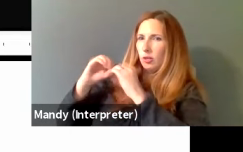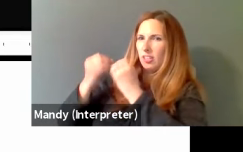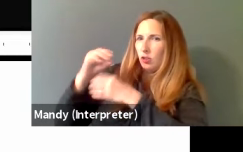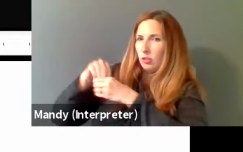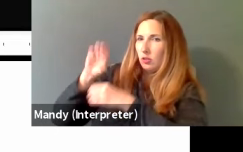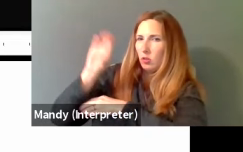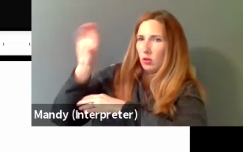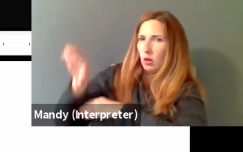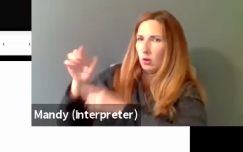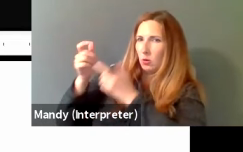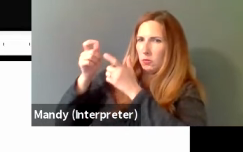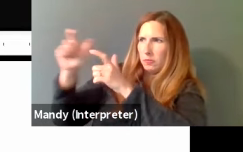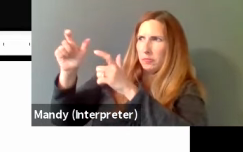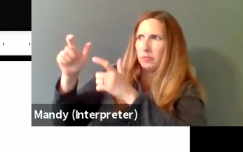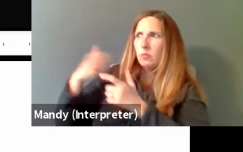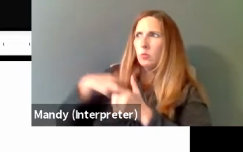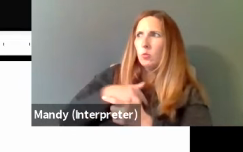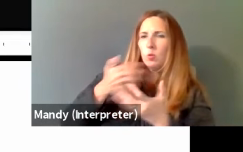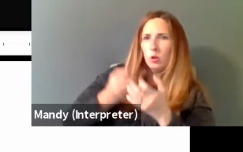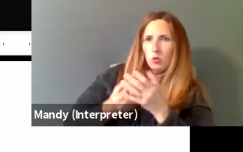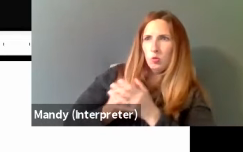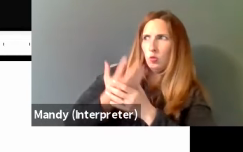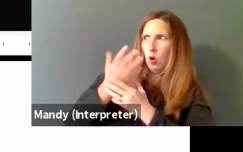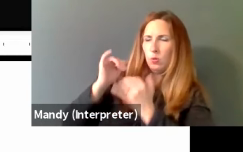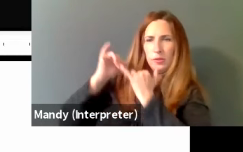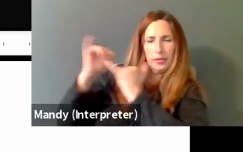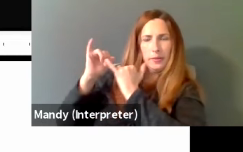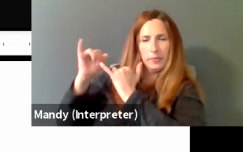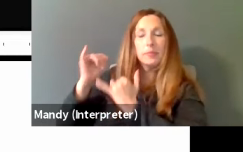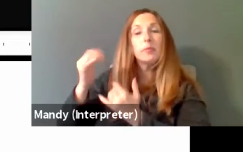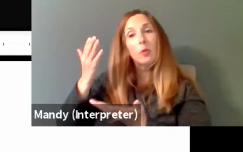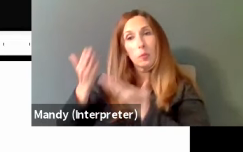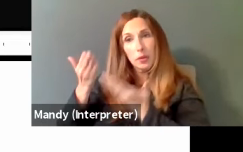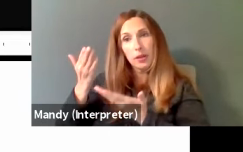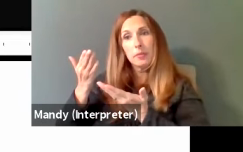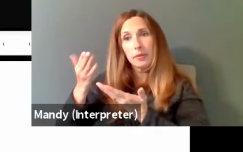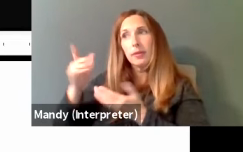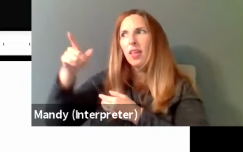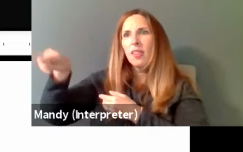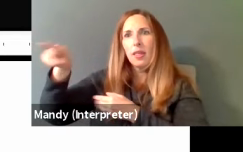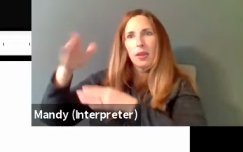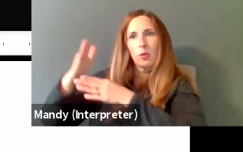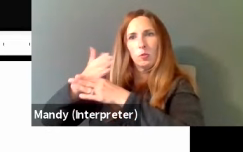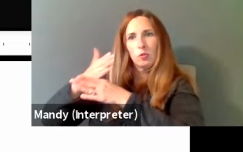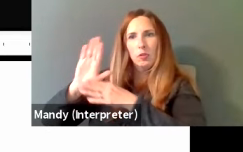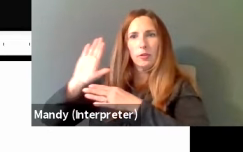and we want to grow in ways they have. So maybe they're going to give you some of their information